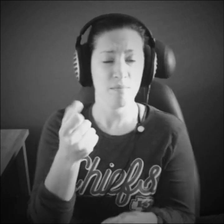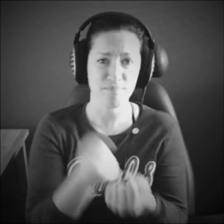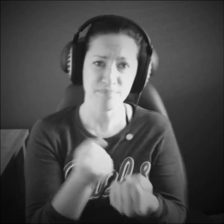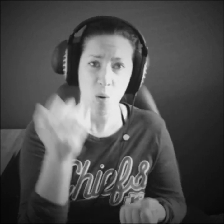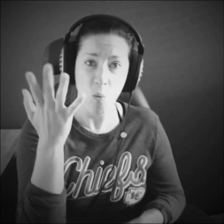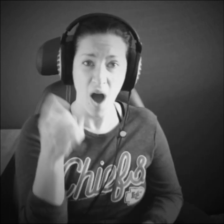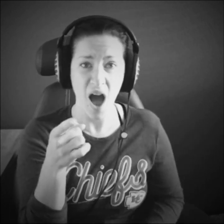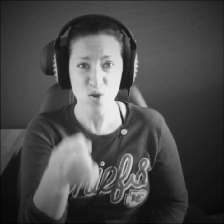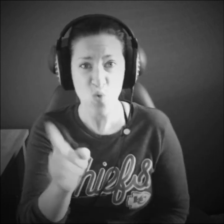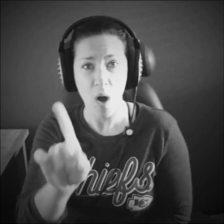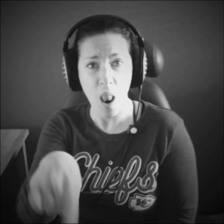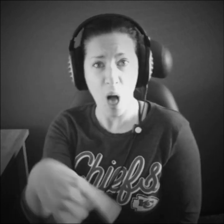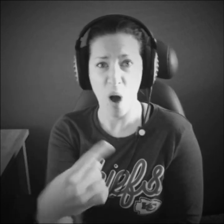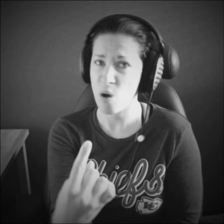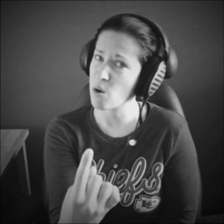cuz you are not alone you are not alone